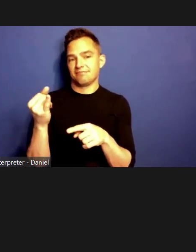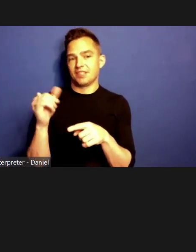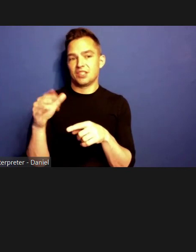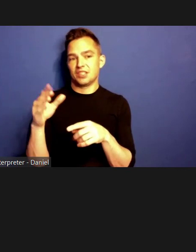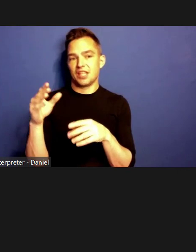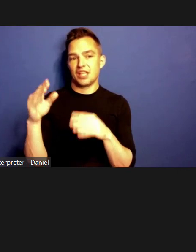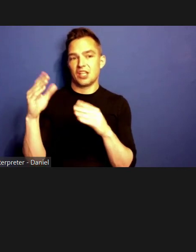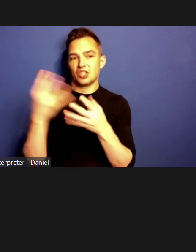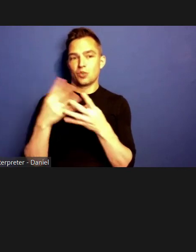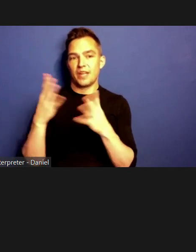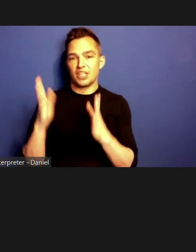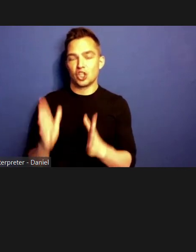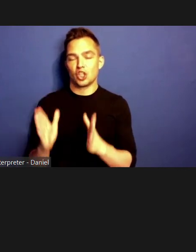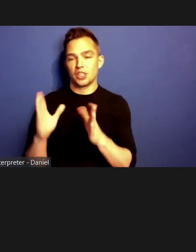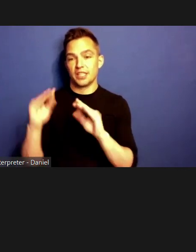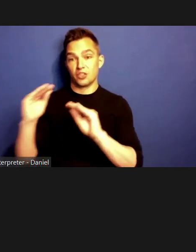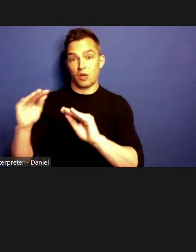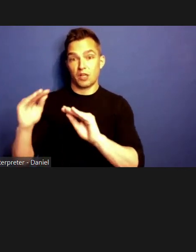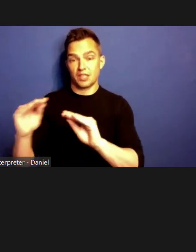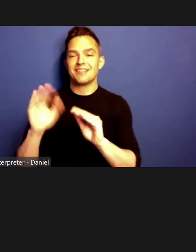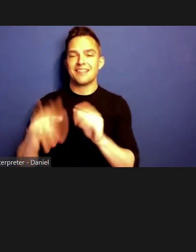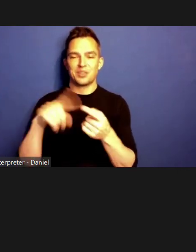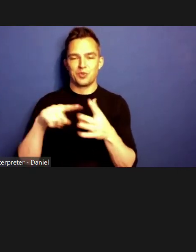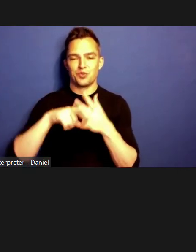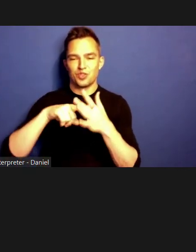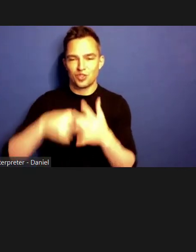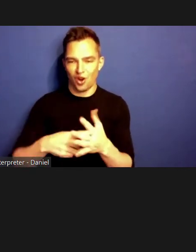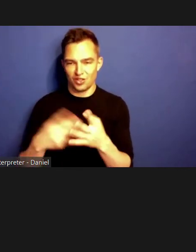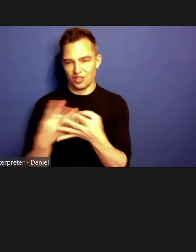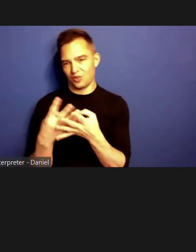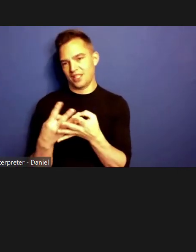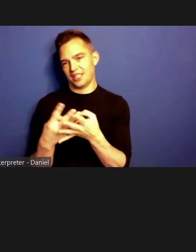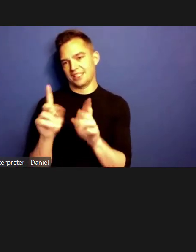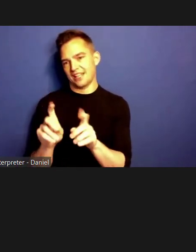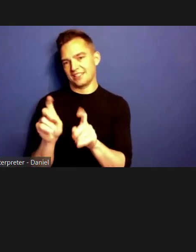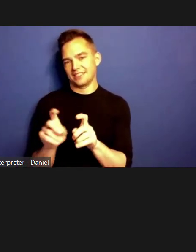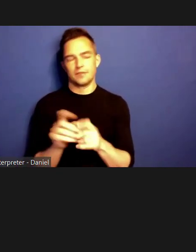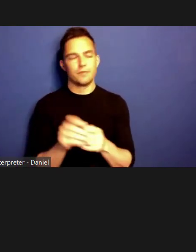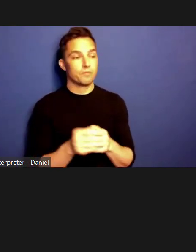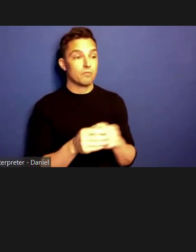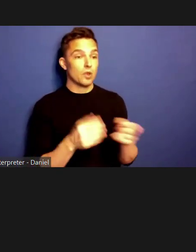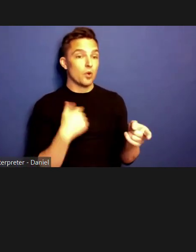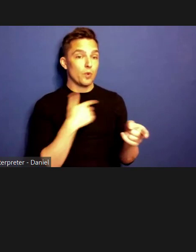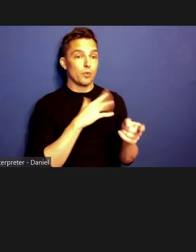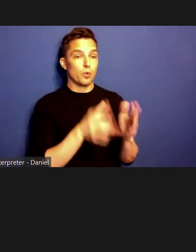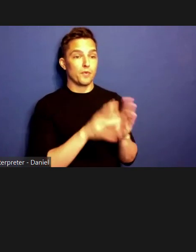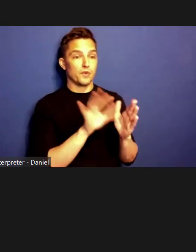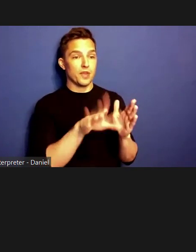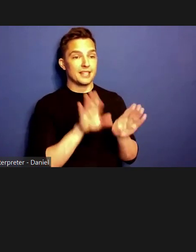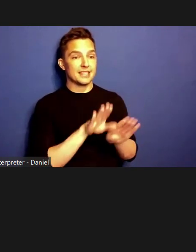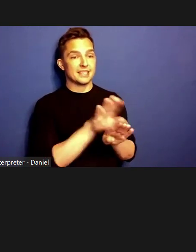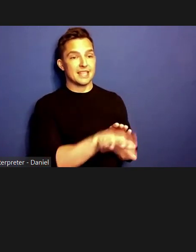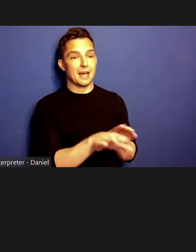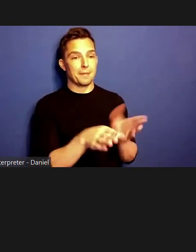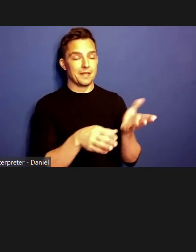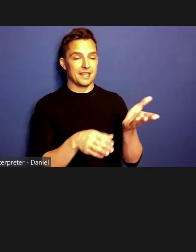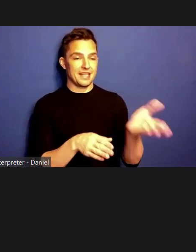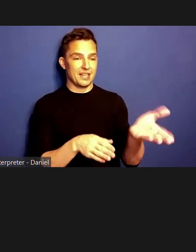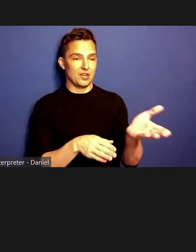William Eiserman: So, we go through this step, Terry, right, before we actually are screening? Dr.